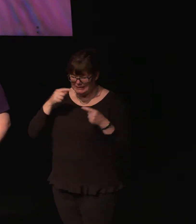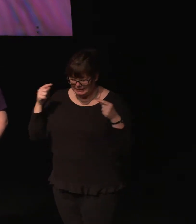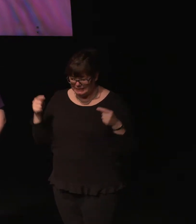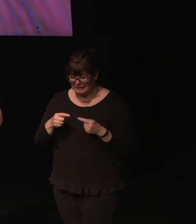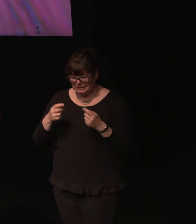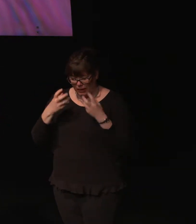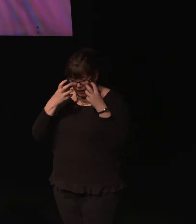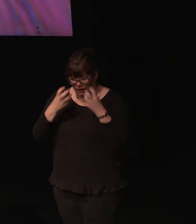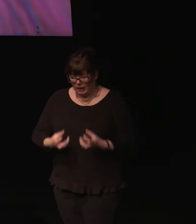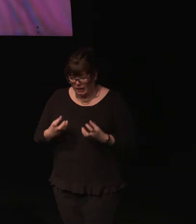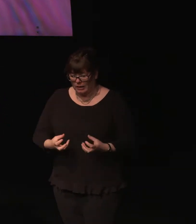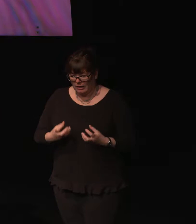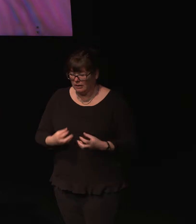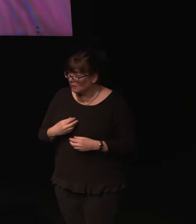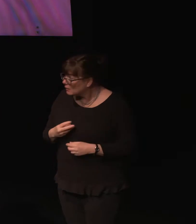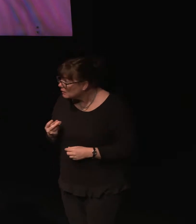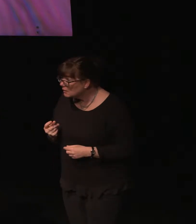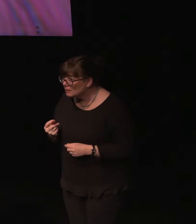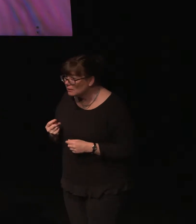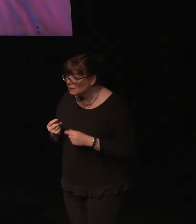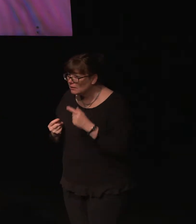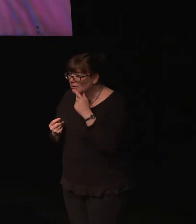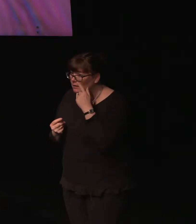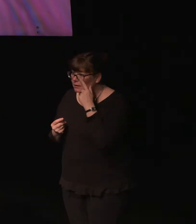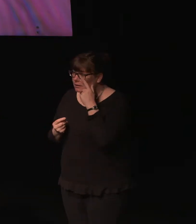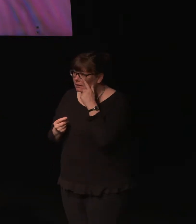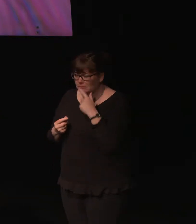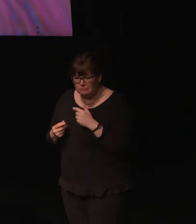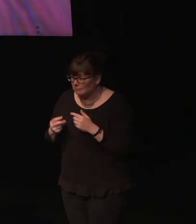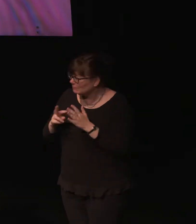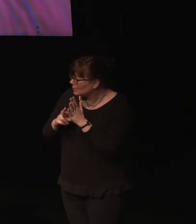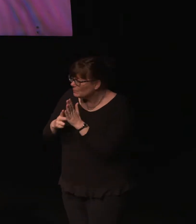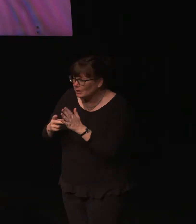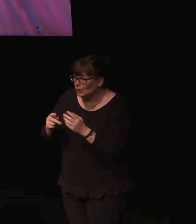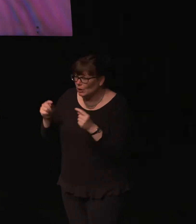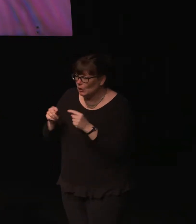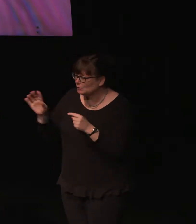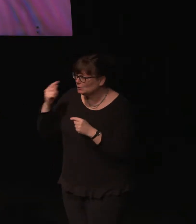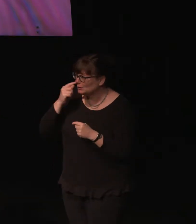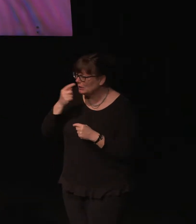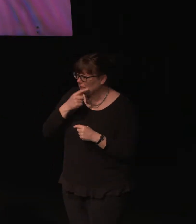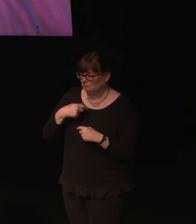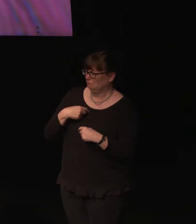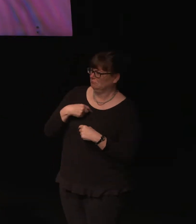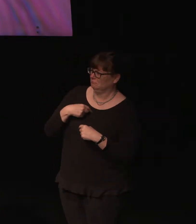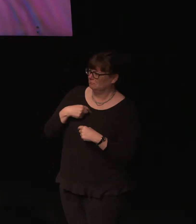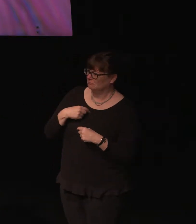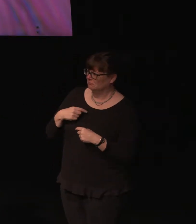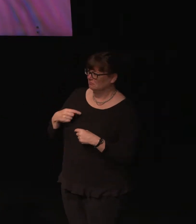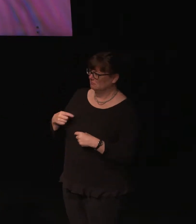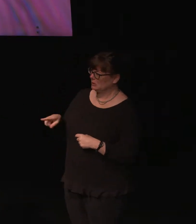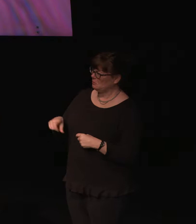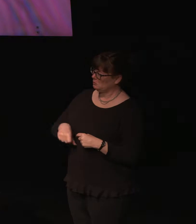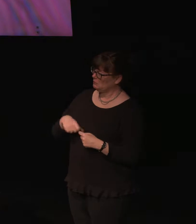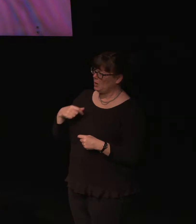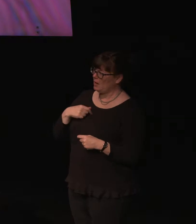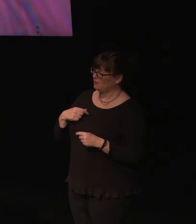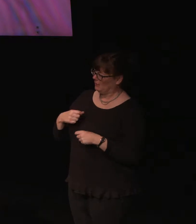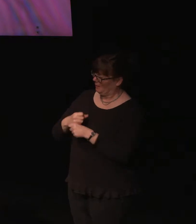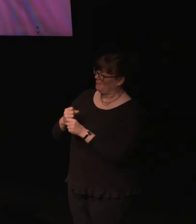"Oh, it hurts my eyes." I don't know what that means, but okay. I just want you to be proud of me. Said, "Oh, I am proud of you."